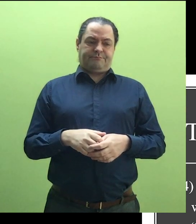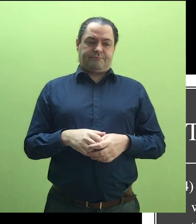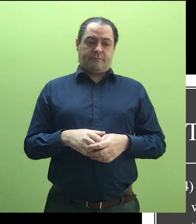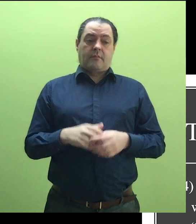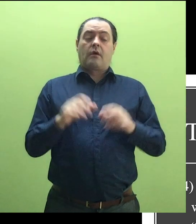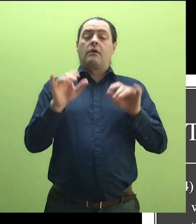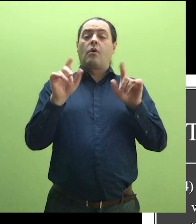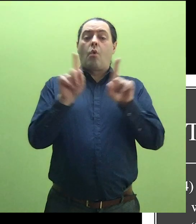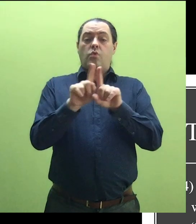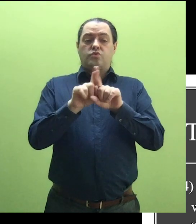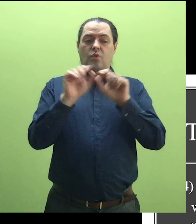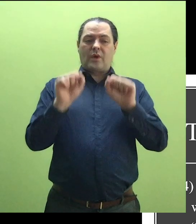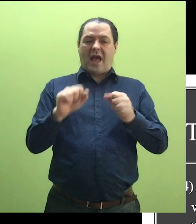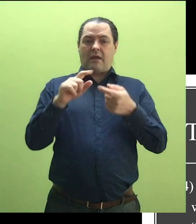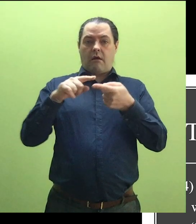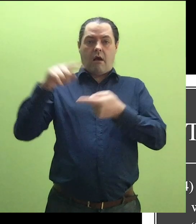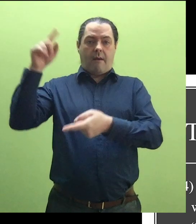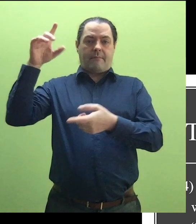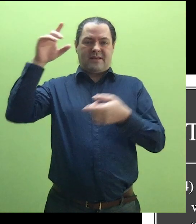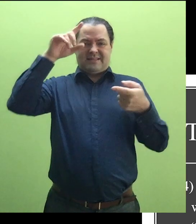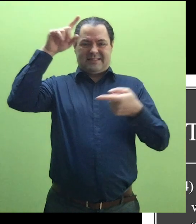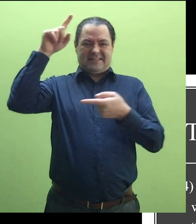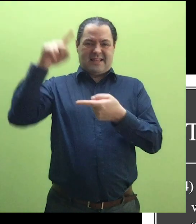possible to mark a valency decreasing operation in Turkish.